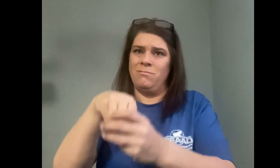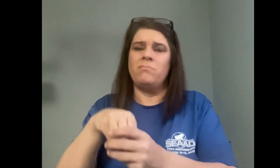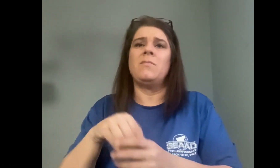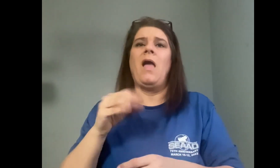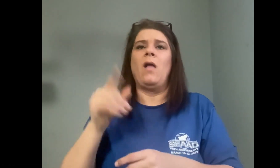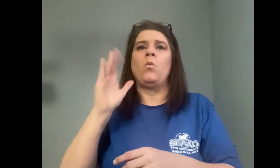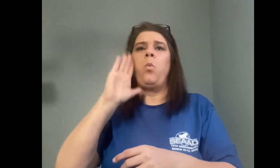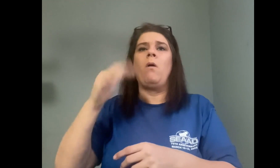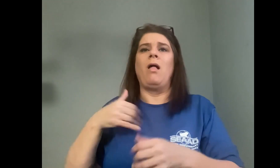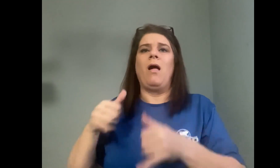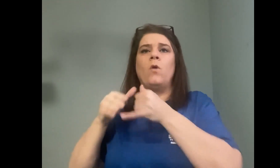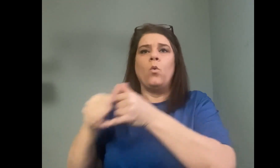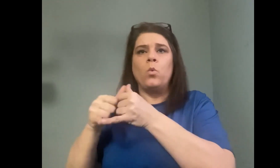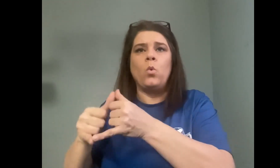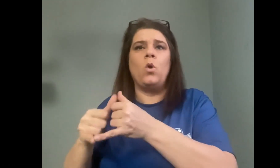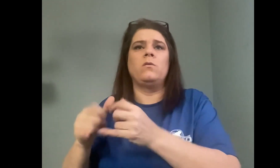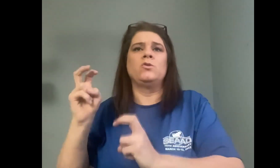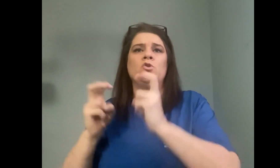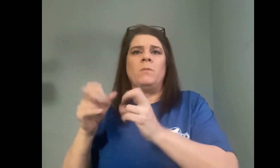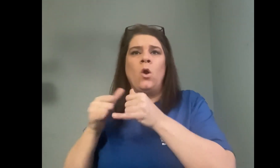awards show.